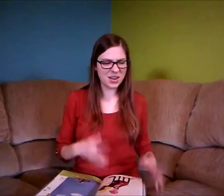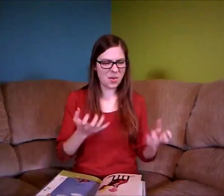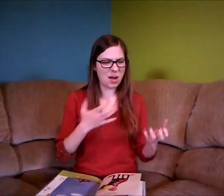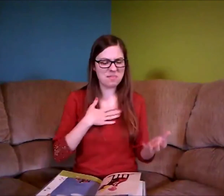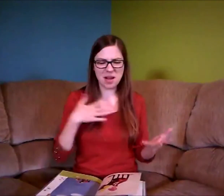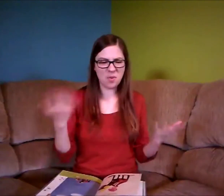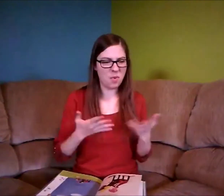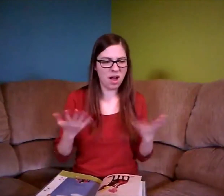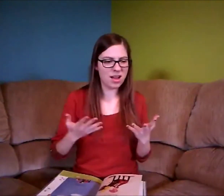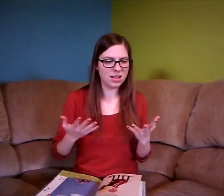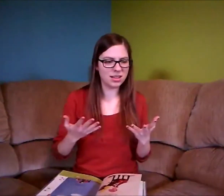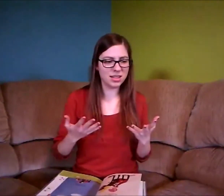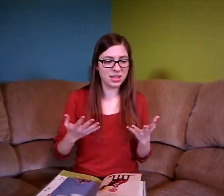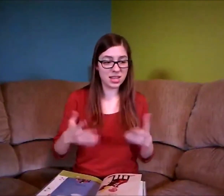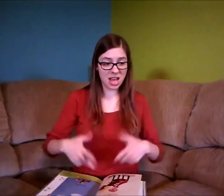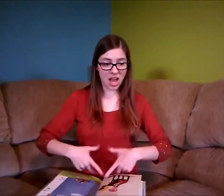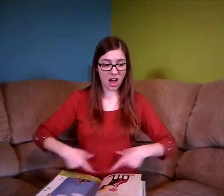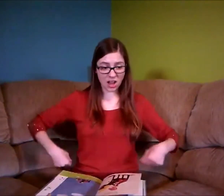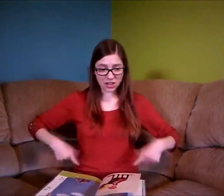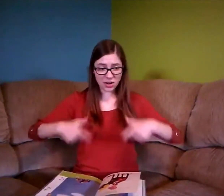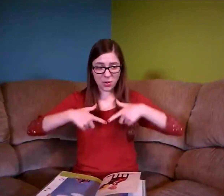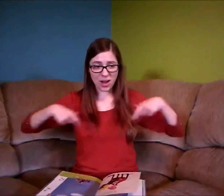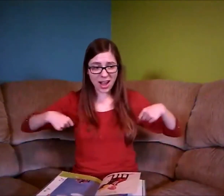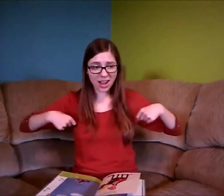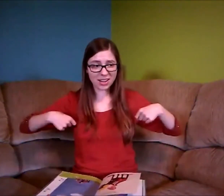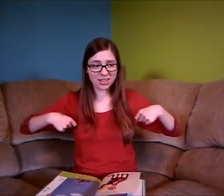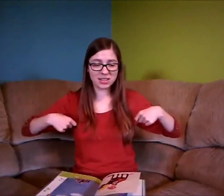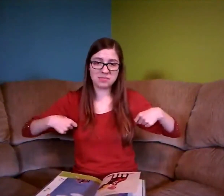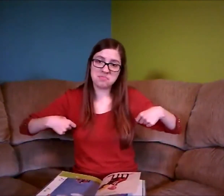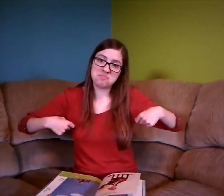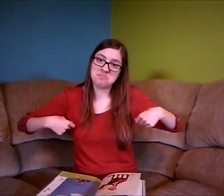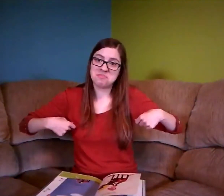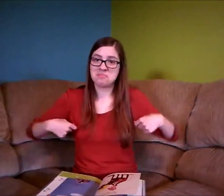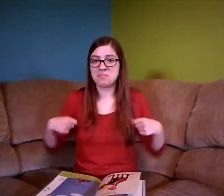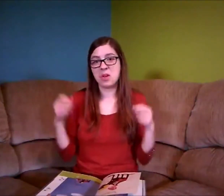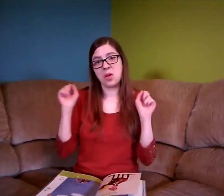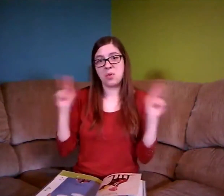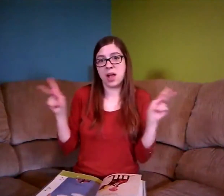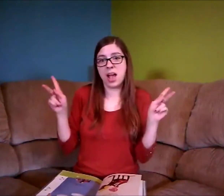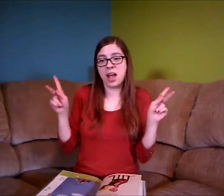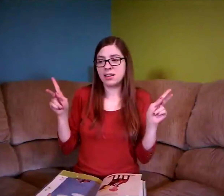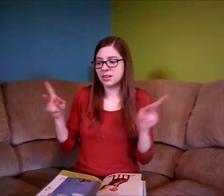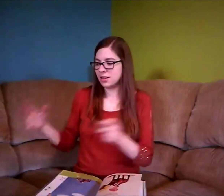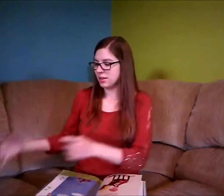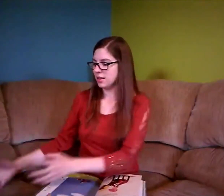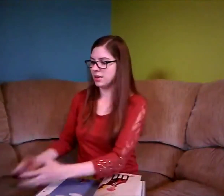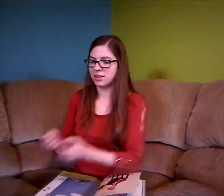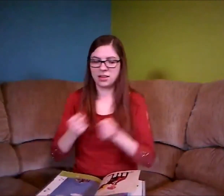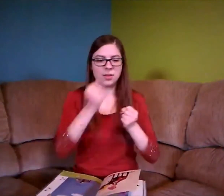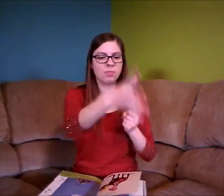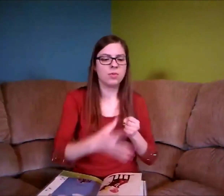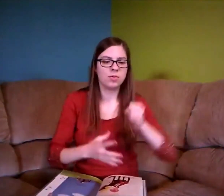She thought he said, "Your underwear."